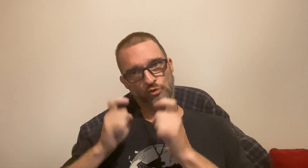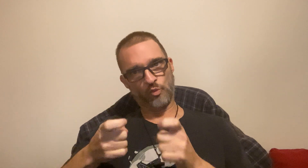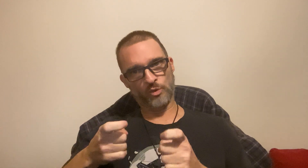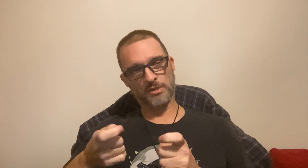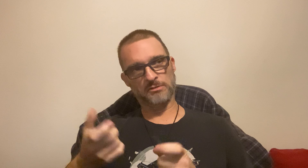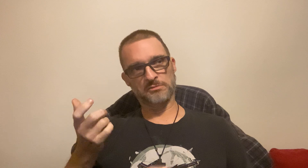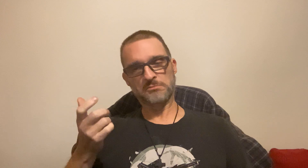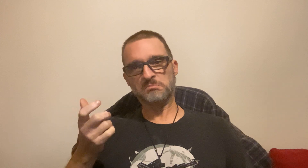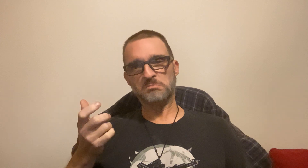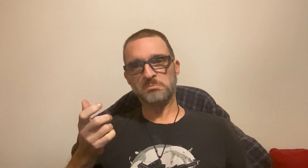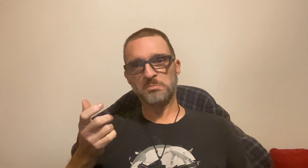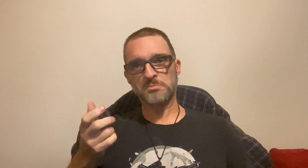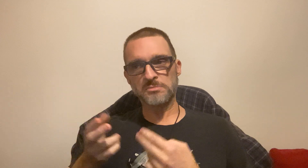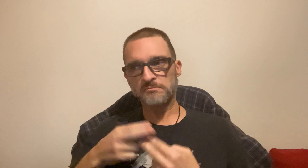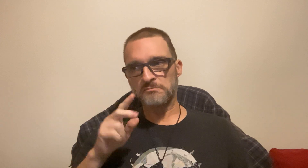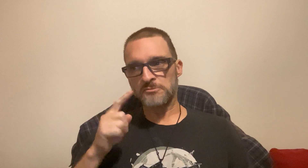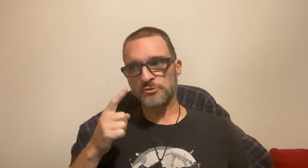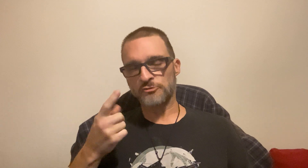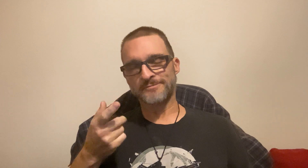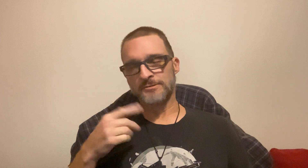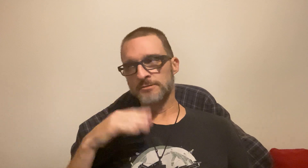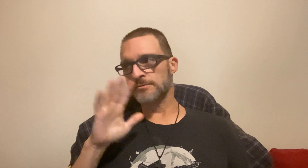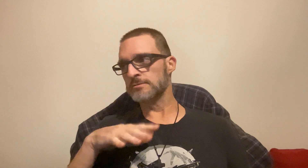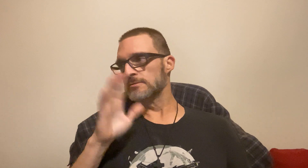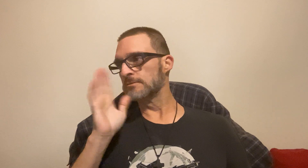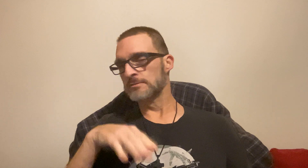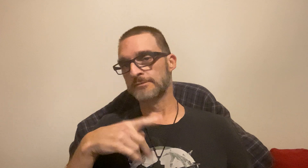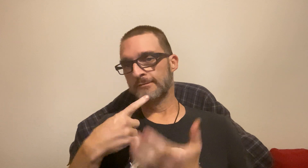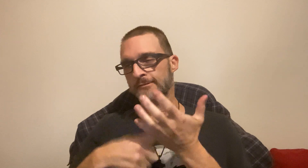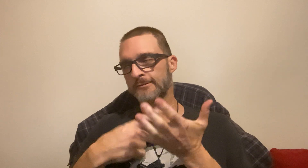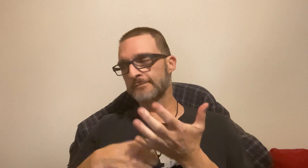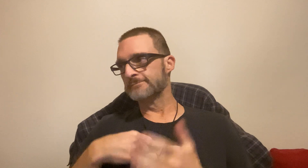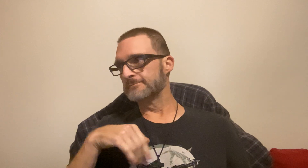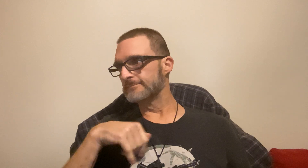donate $1. But they wanted to save $1.